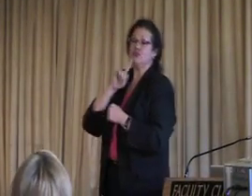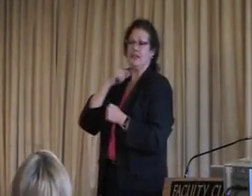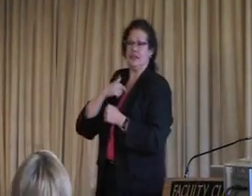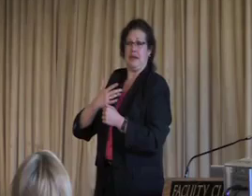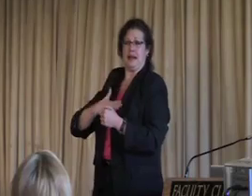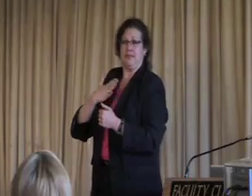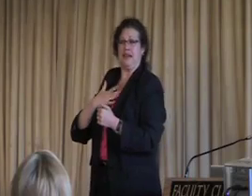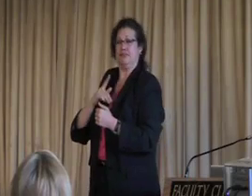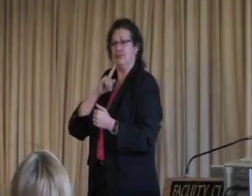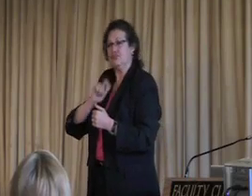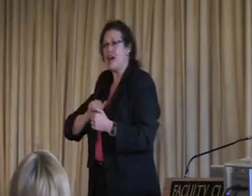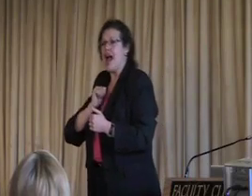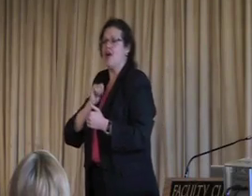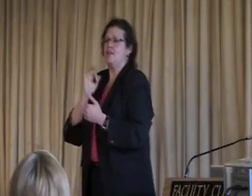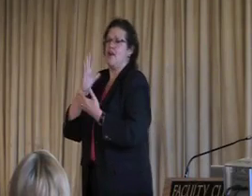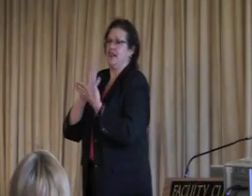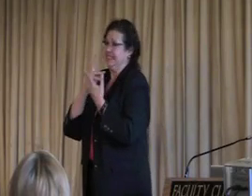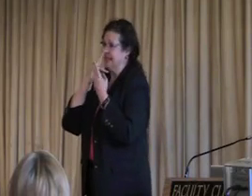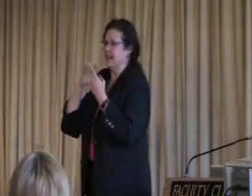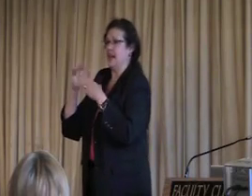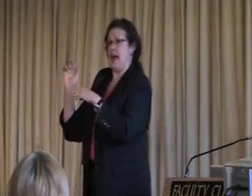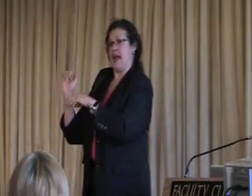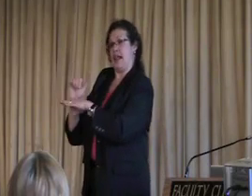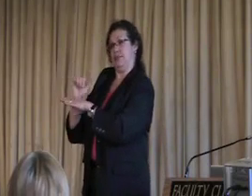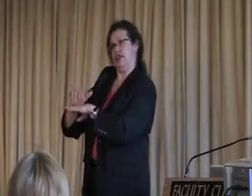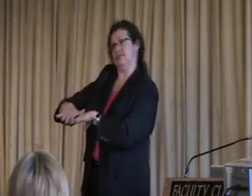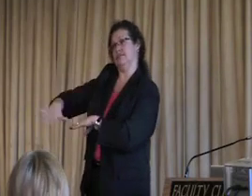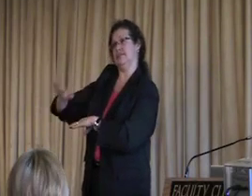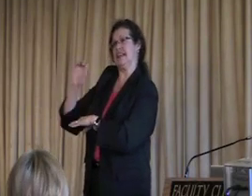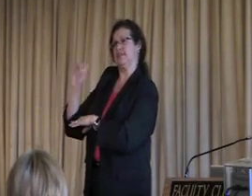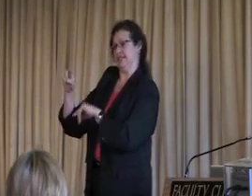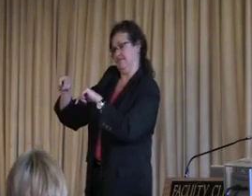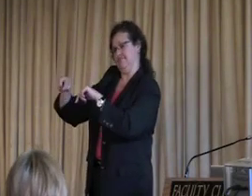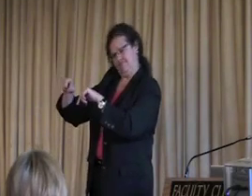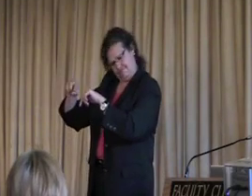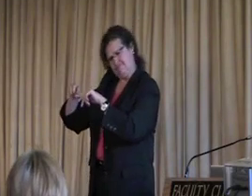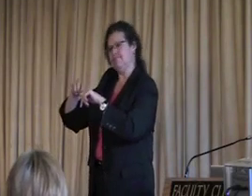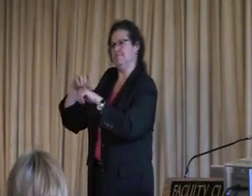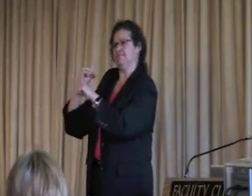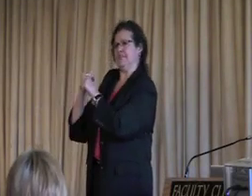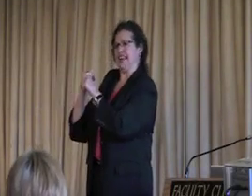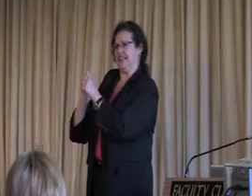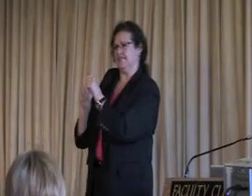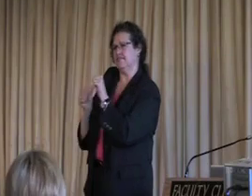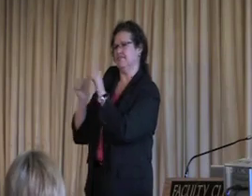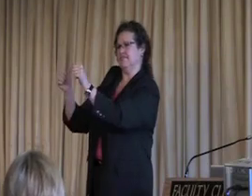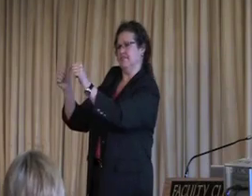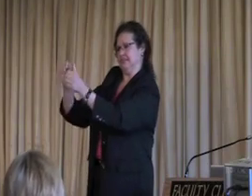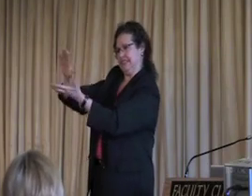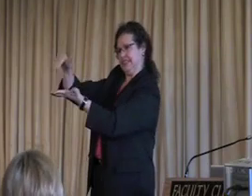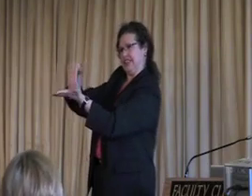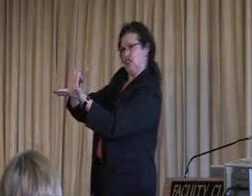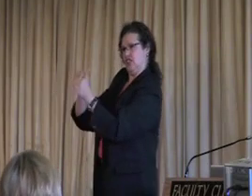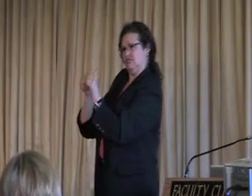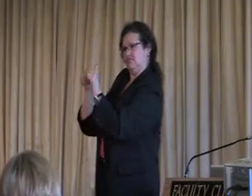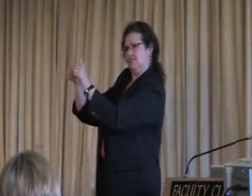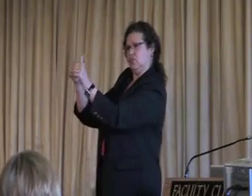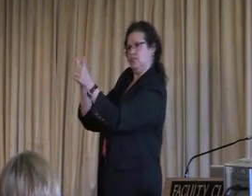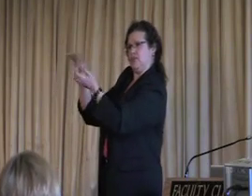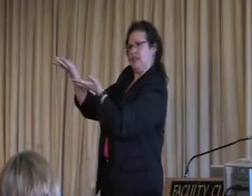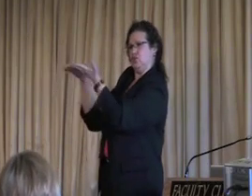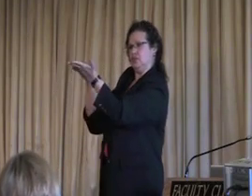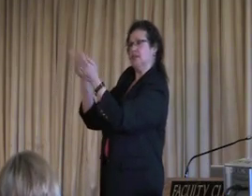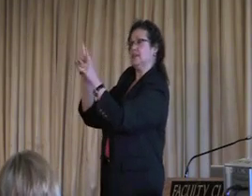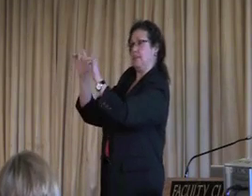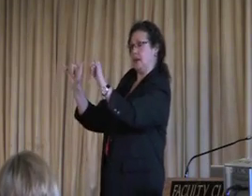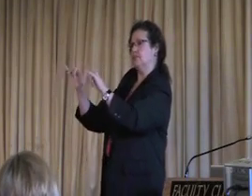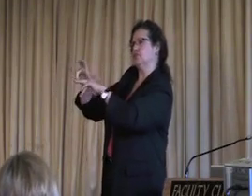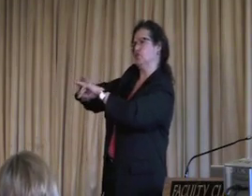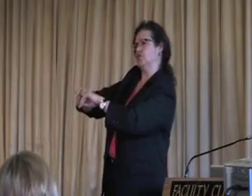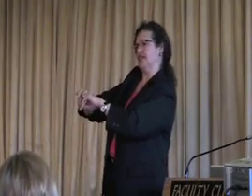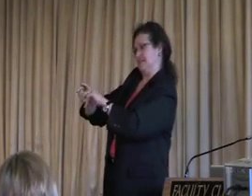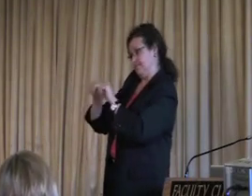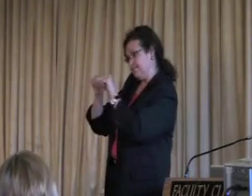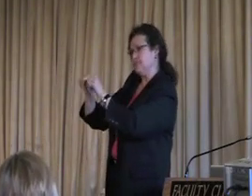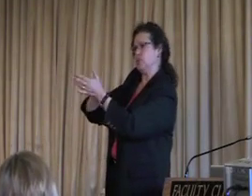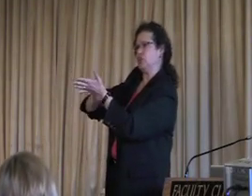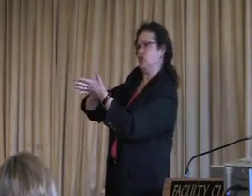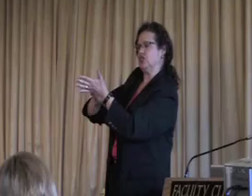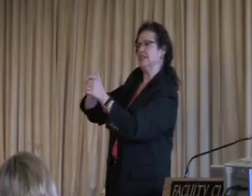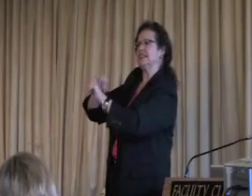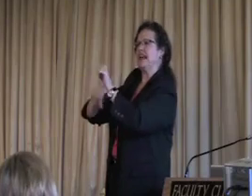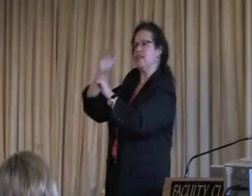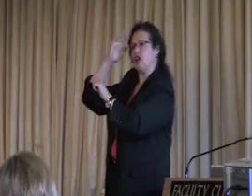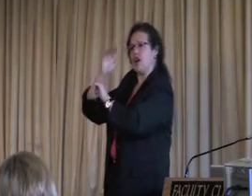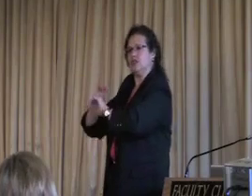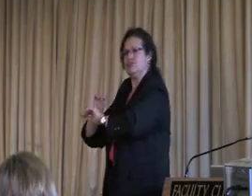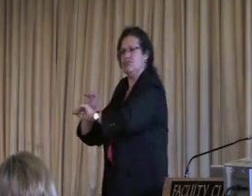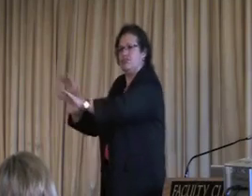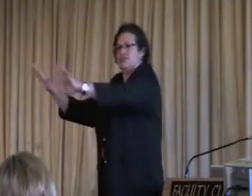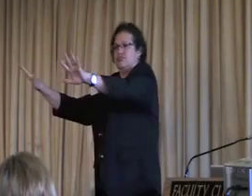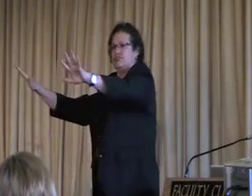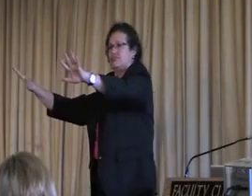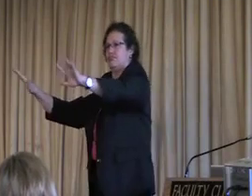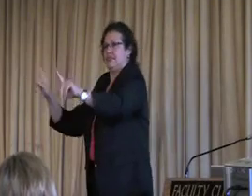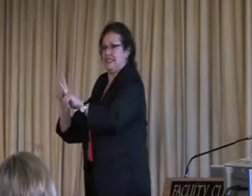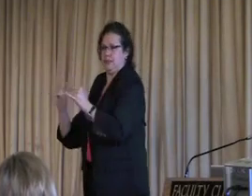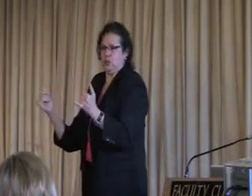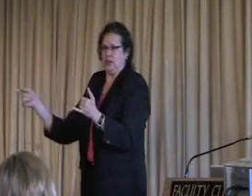to work in tandem. And I think of this as a delta connection. I'm really proud to see